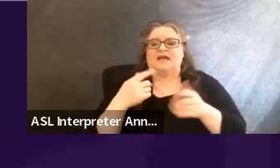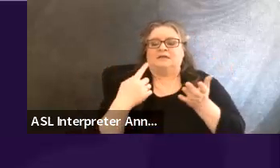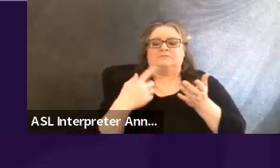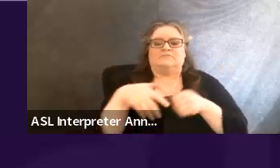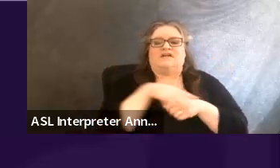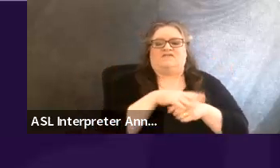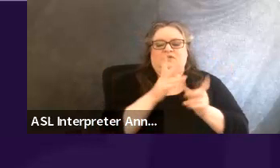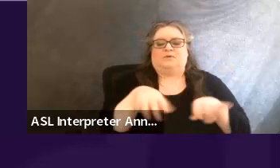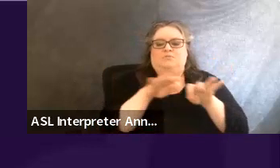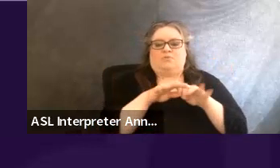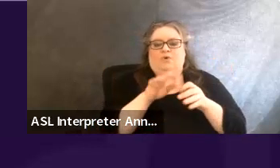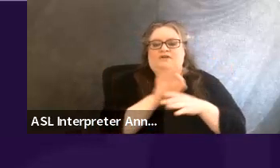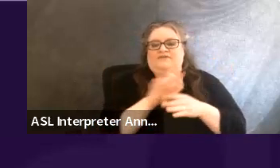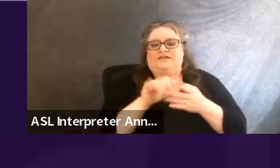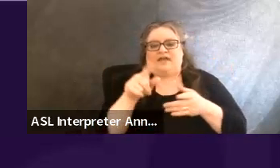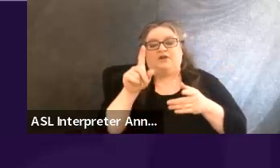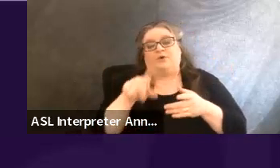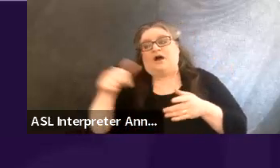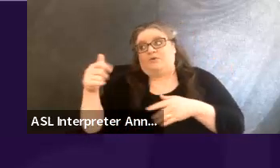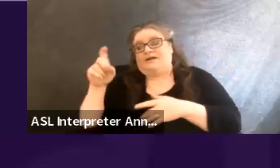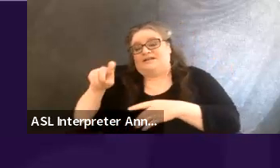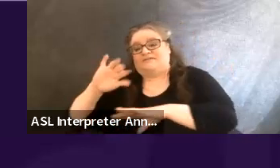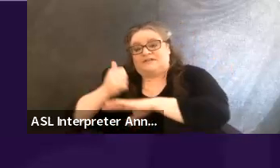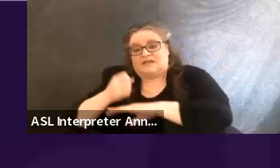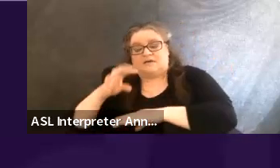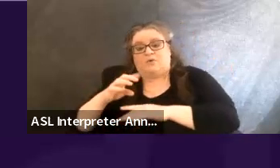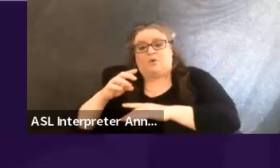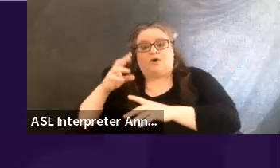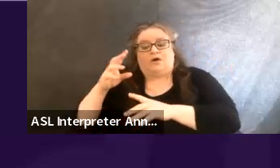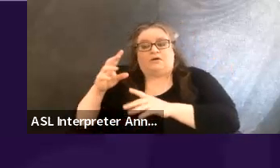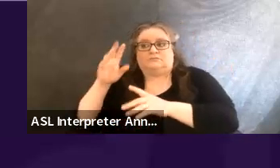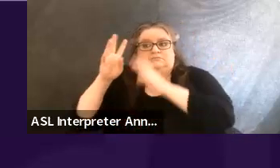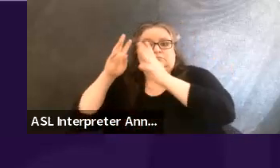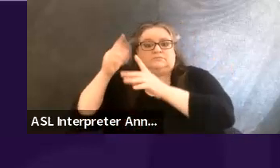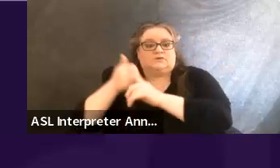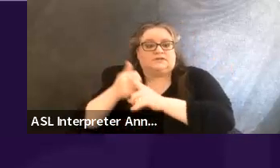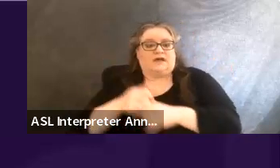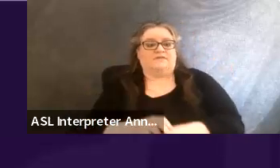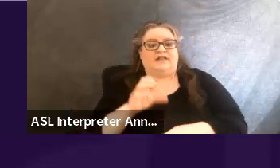that you would otherwise have to set up or even code yourself. So, things like skip links, responsiveness,